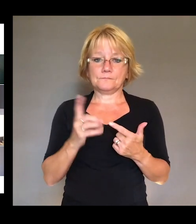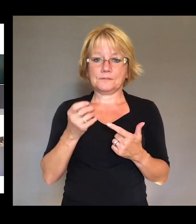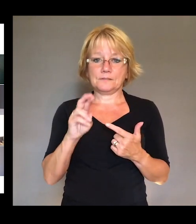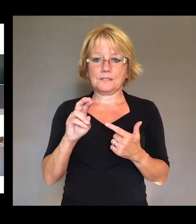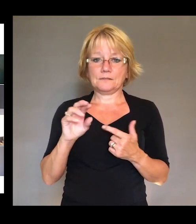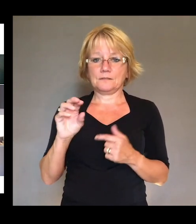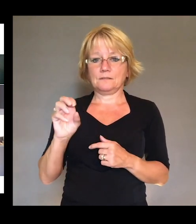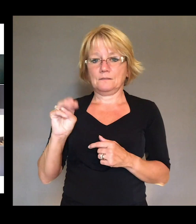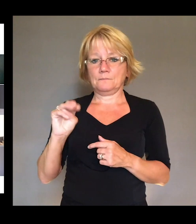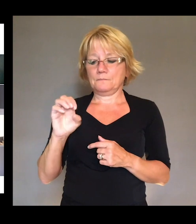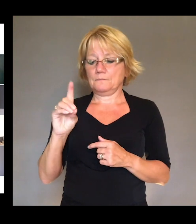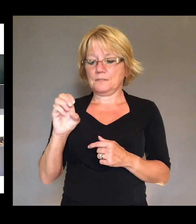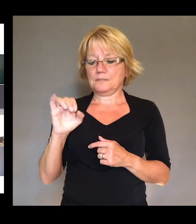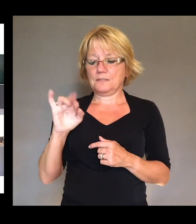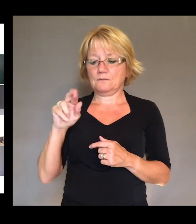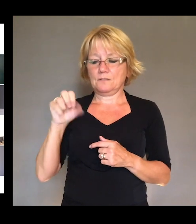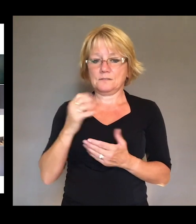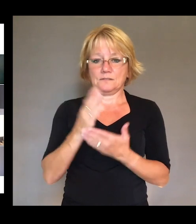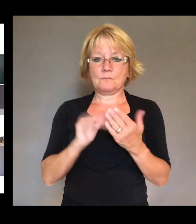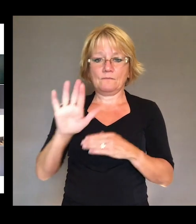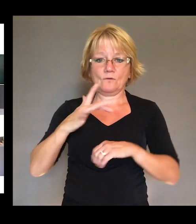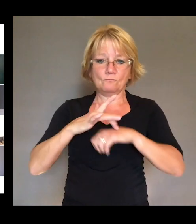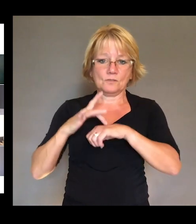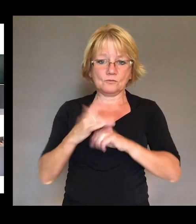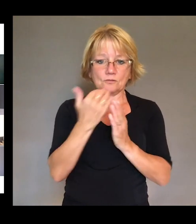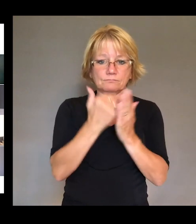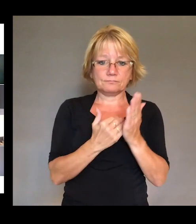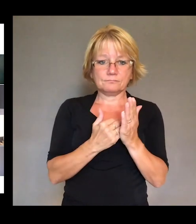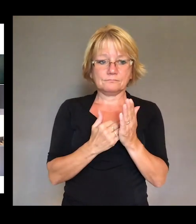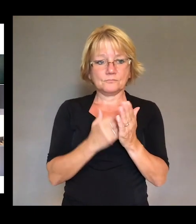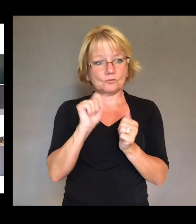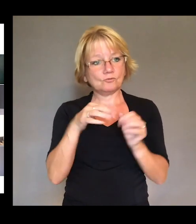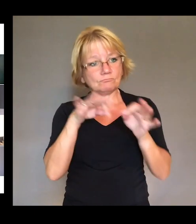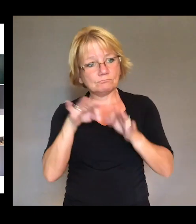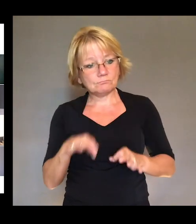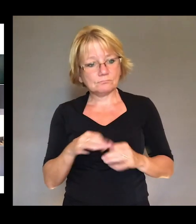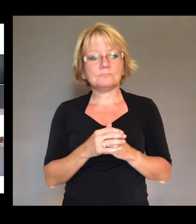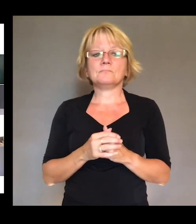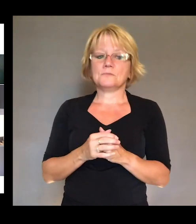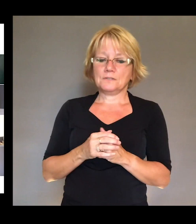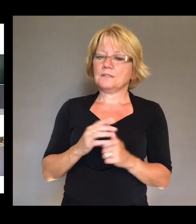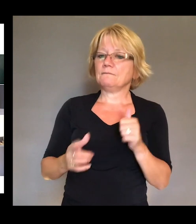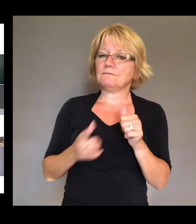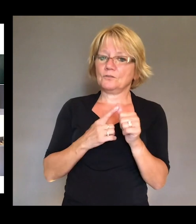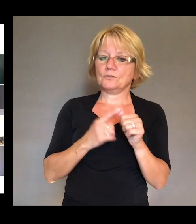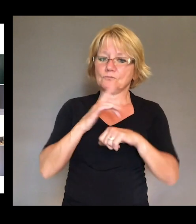So next we have Dr. Sarah Modaris and some of the resources that she has. Could you talk a little bit about that Sarah? Yep.